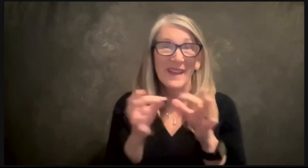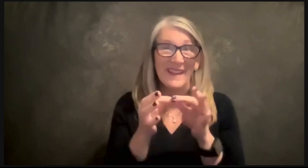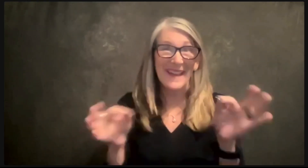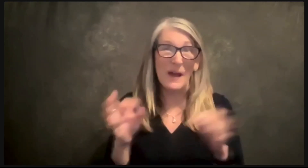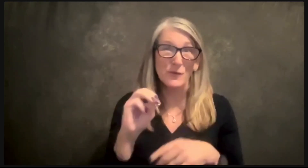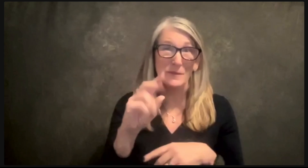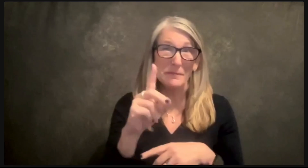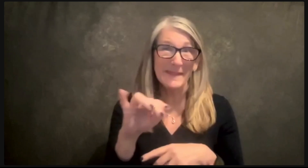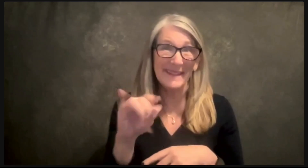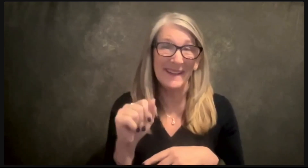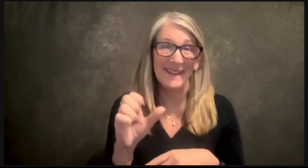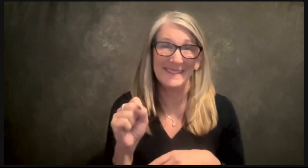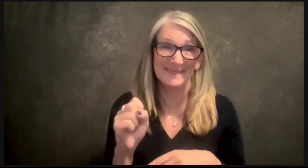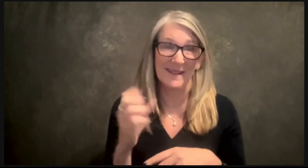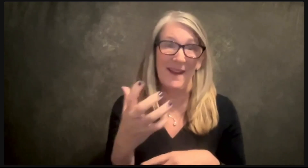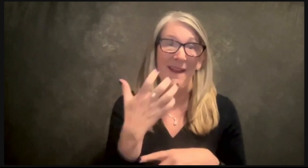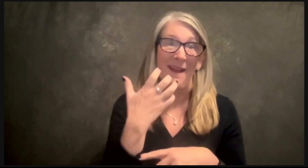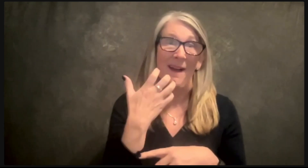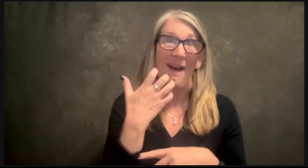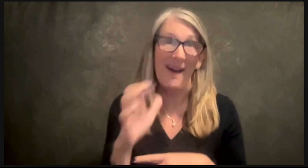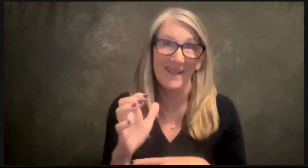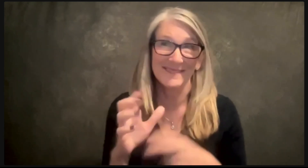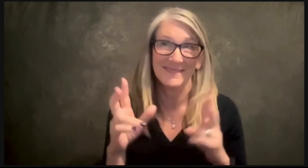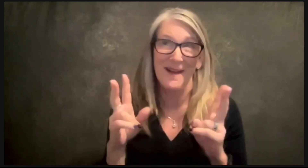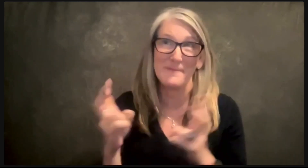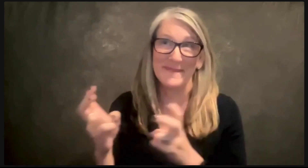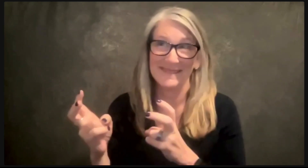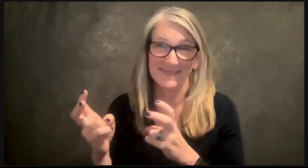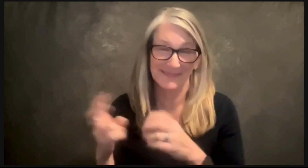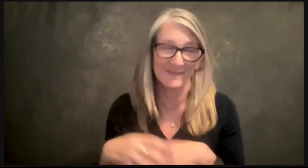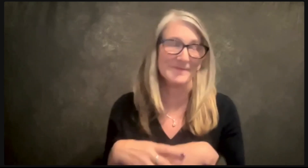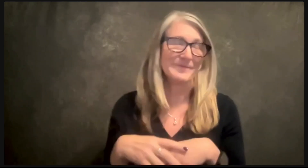Captioned media is a hot topic.